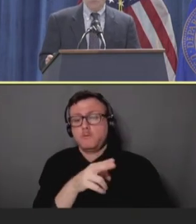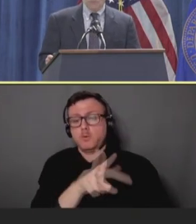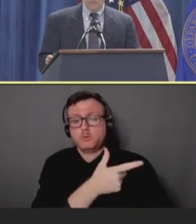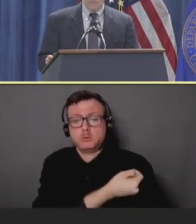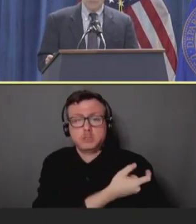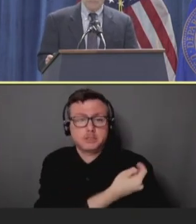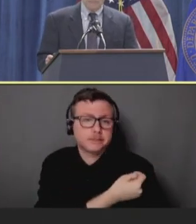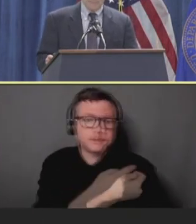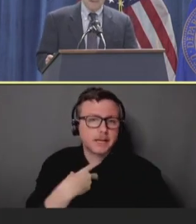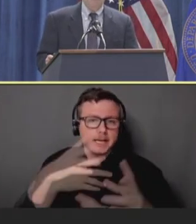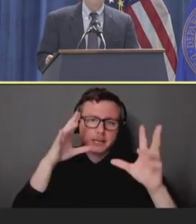tradition.